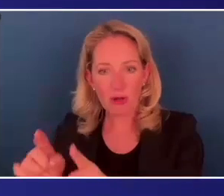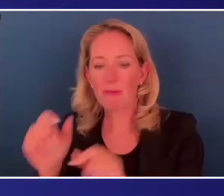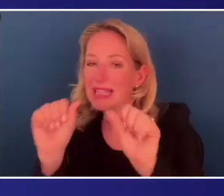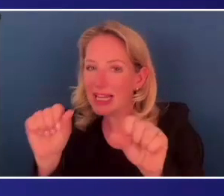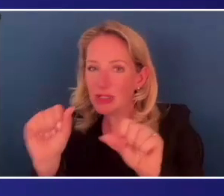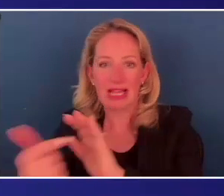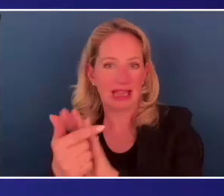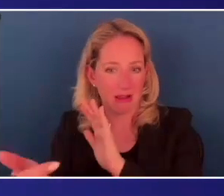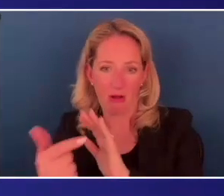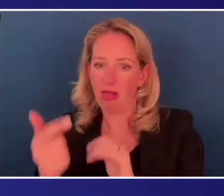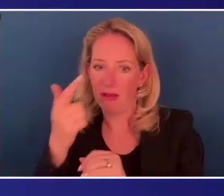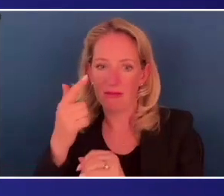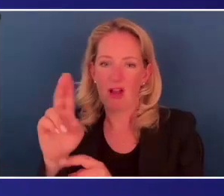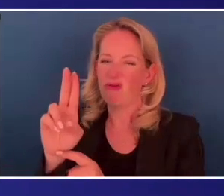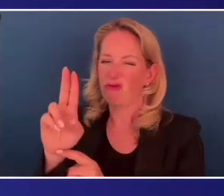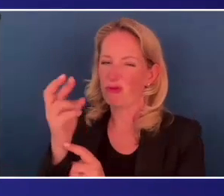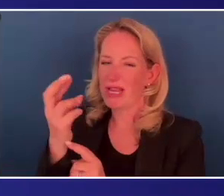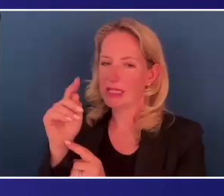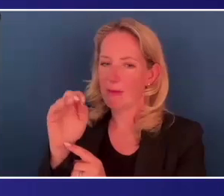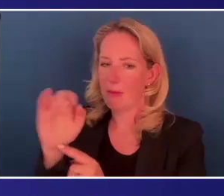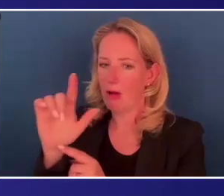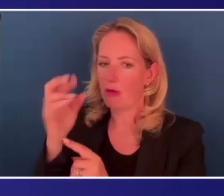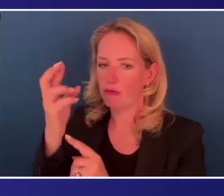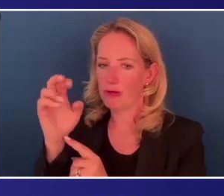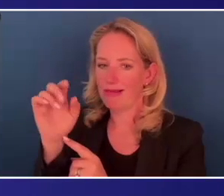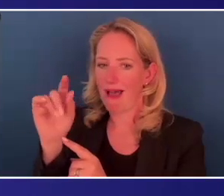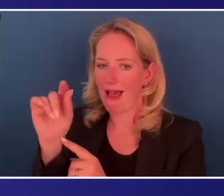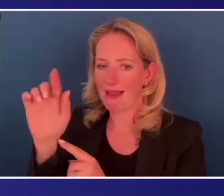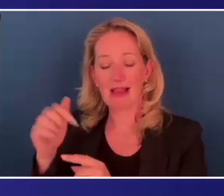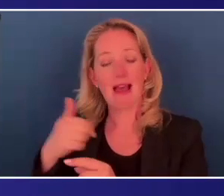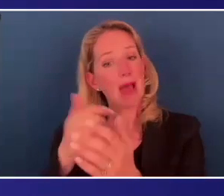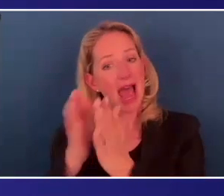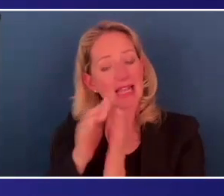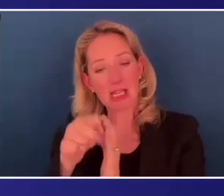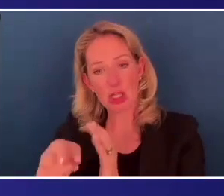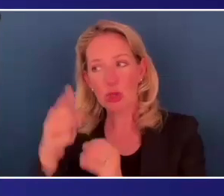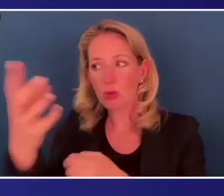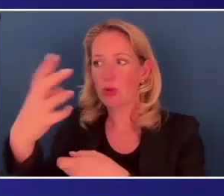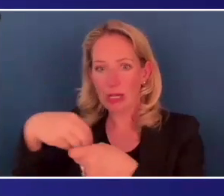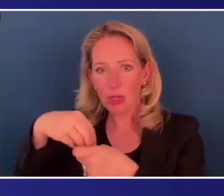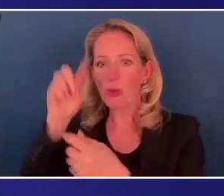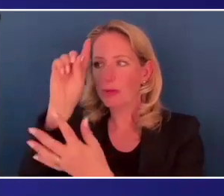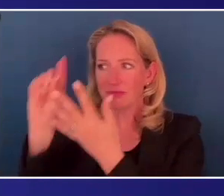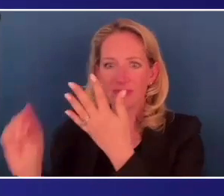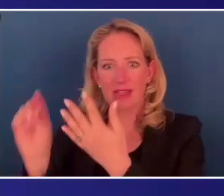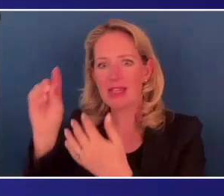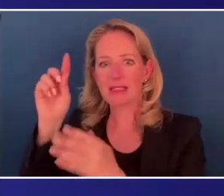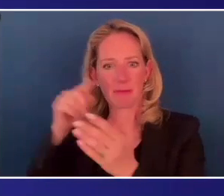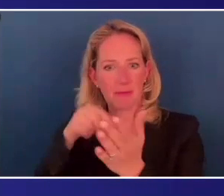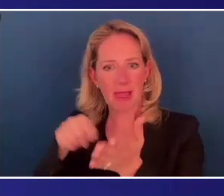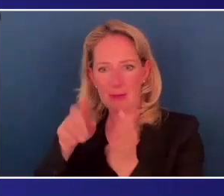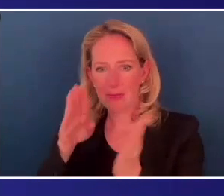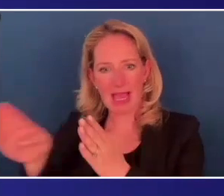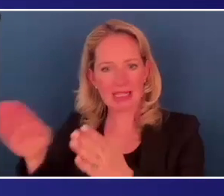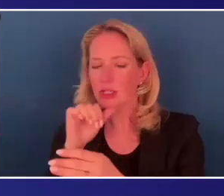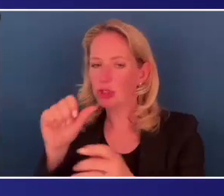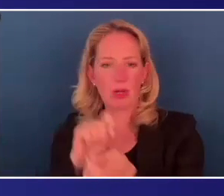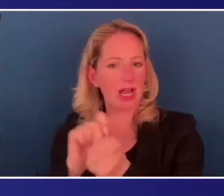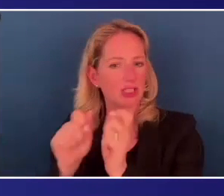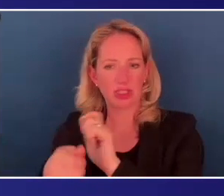I am asking you to grandfather in these repayment plans such as pay as you earn and do not attempt to make changes.